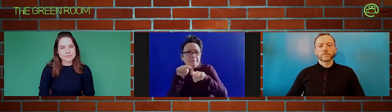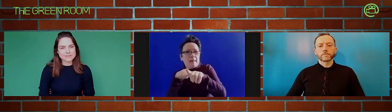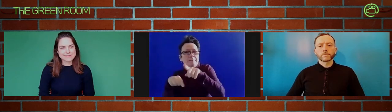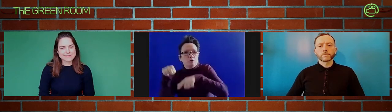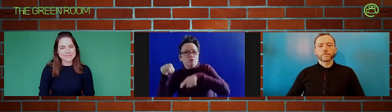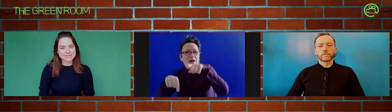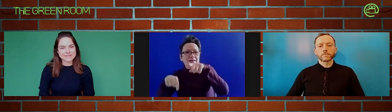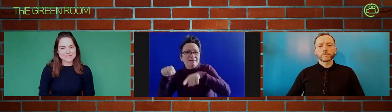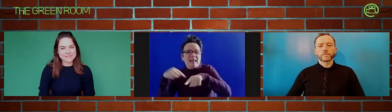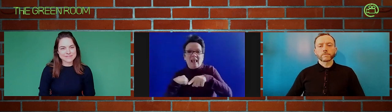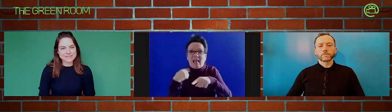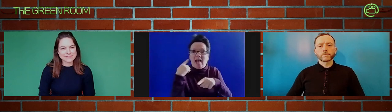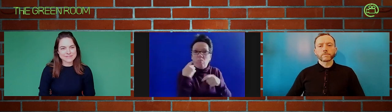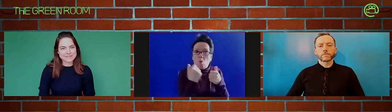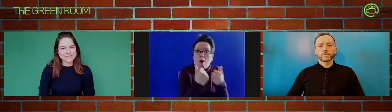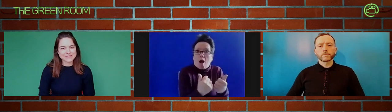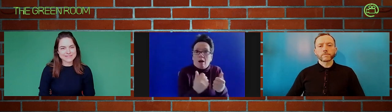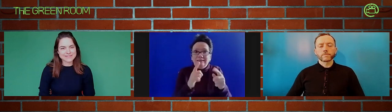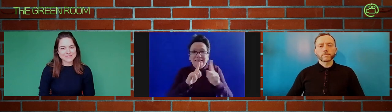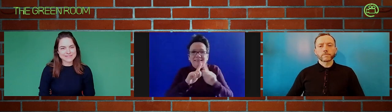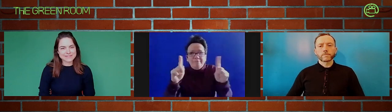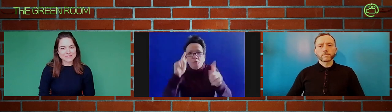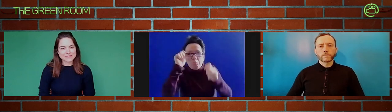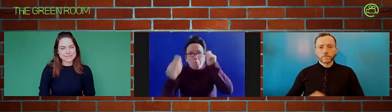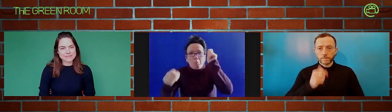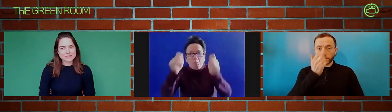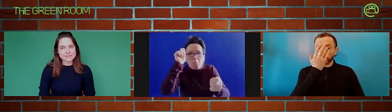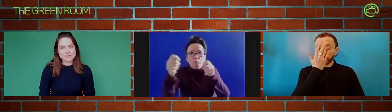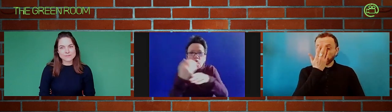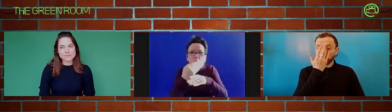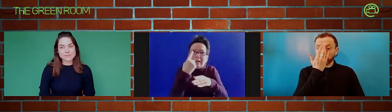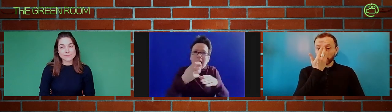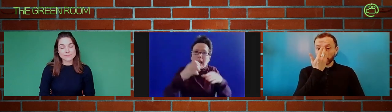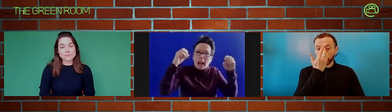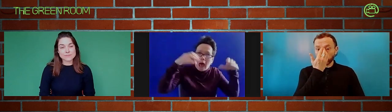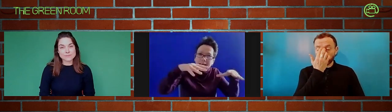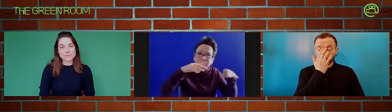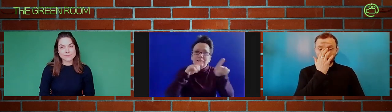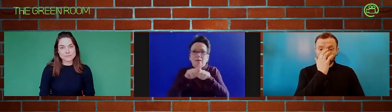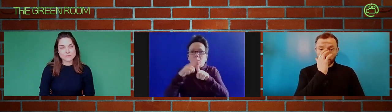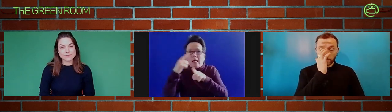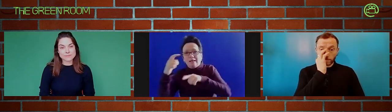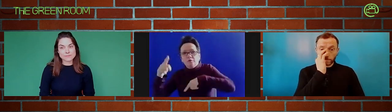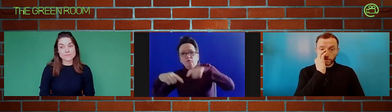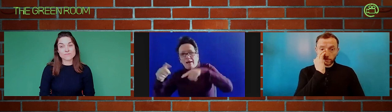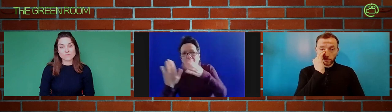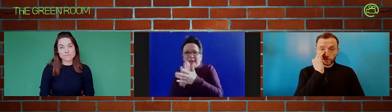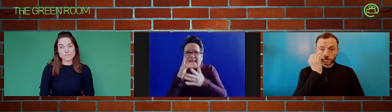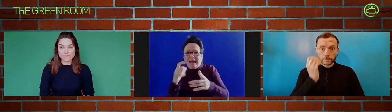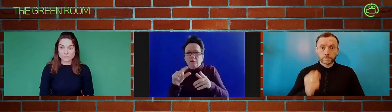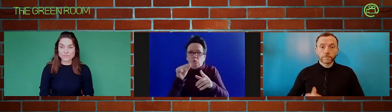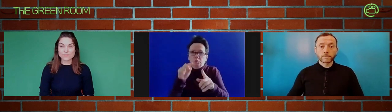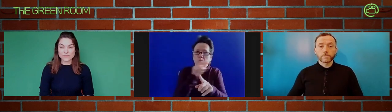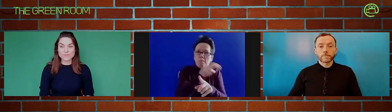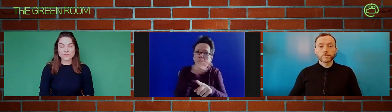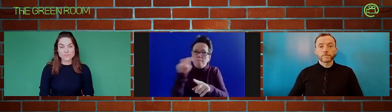have a lot of hats and a lot of trades as a director it means I could just j p into any role so yeah that's the thing that's me.